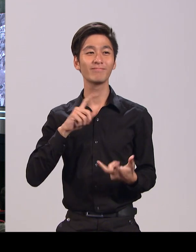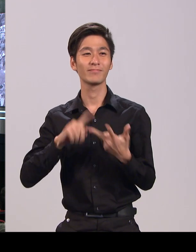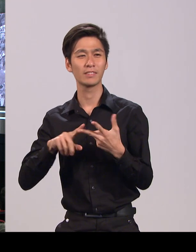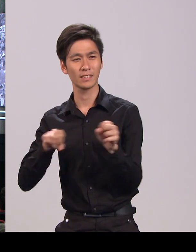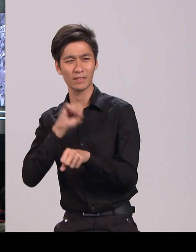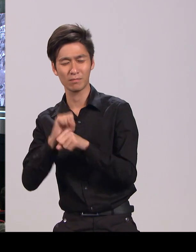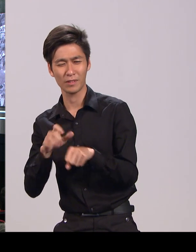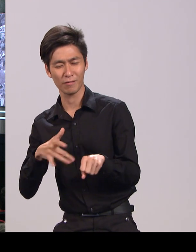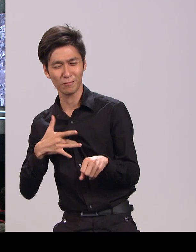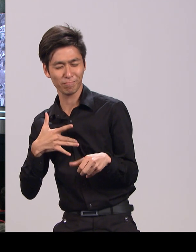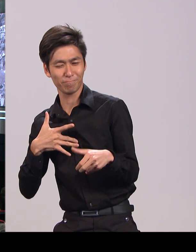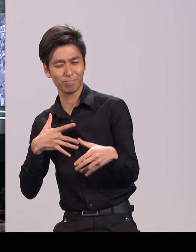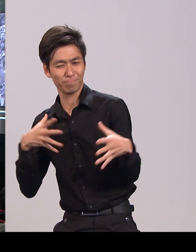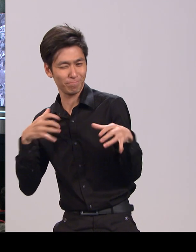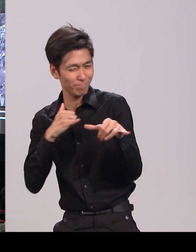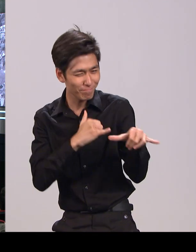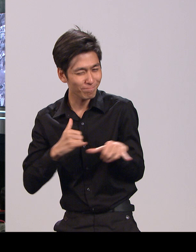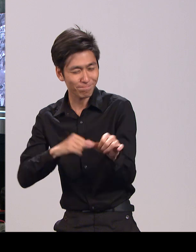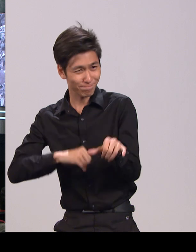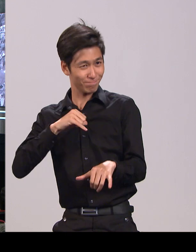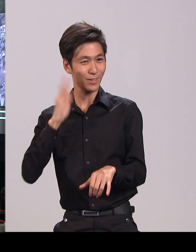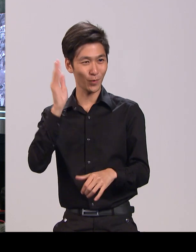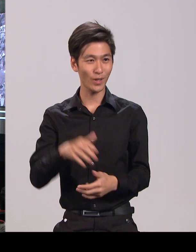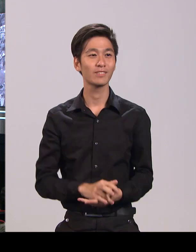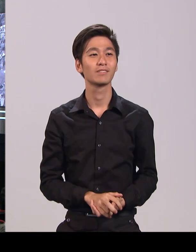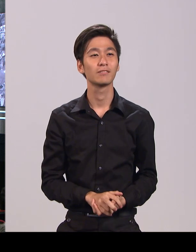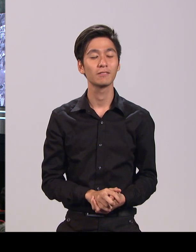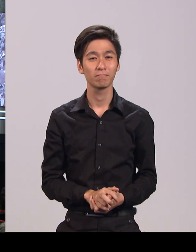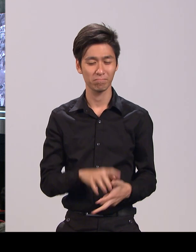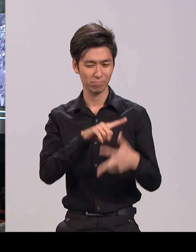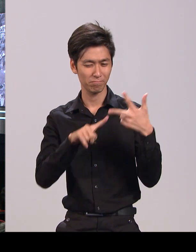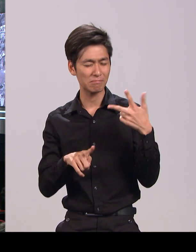That depends on how we respond to the challenges and crises that will come our way.